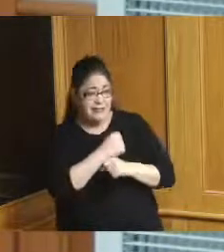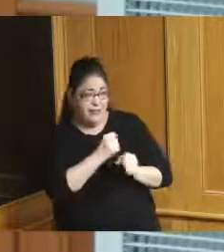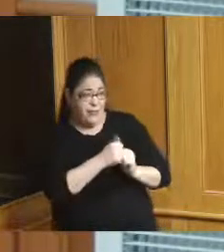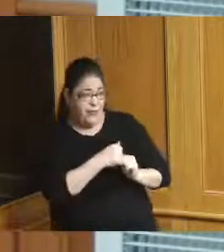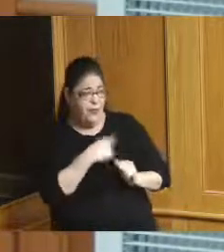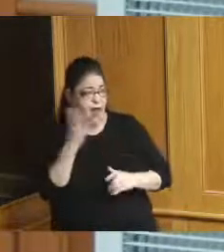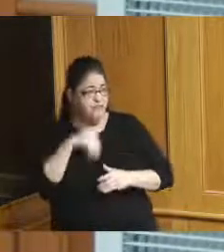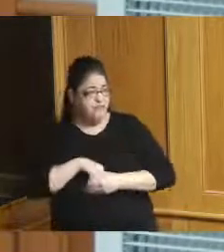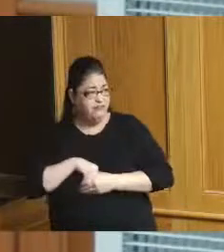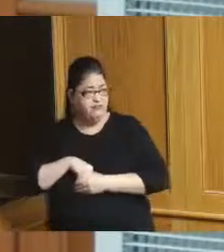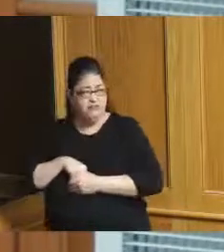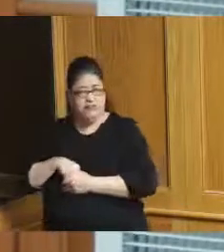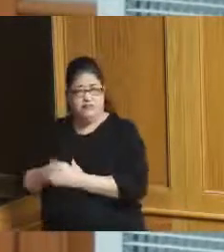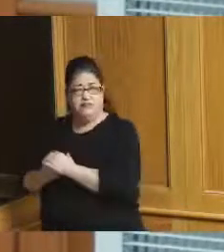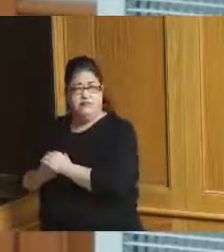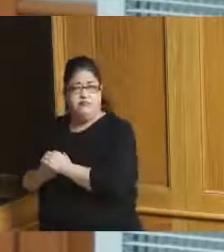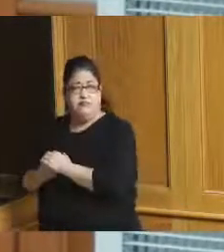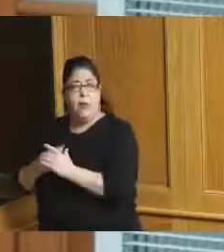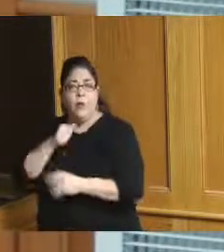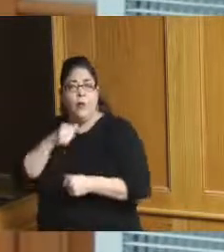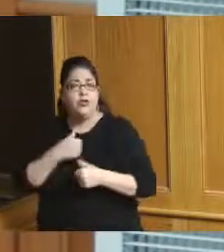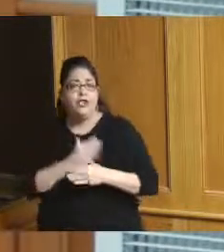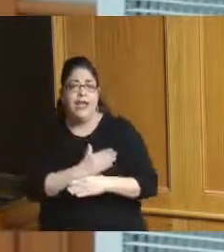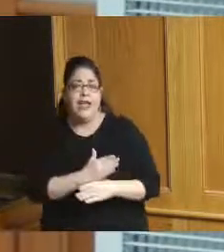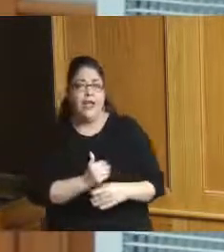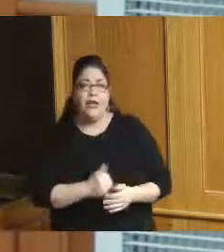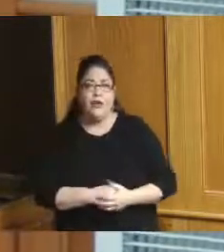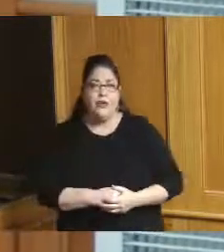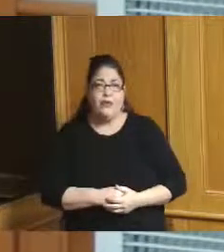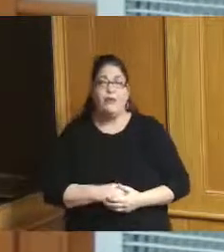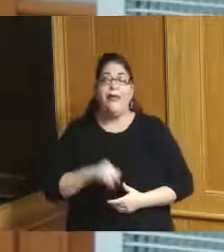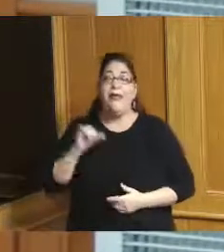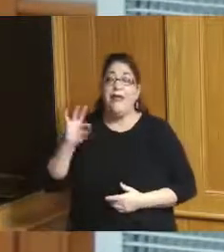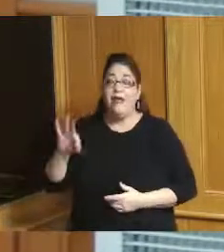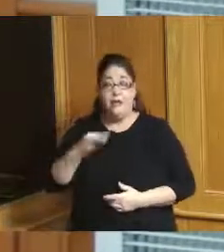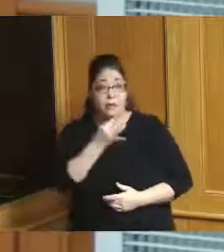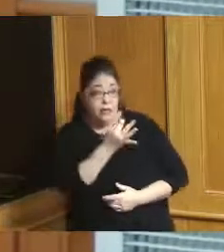a little bit more likely maybe over time to be more receptive to the information and